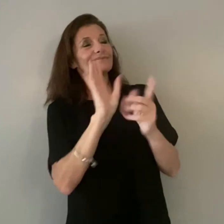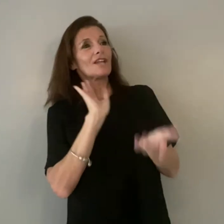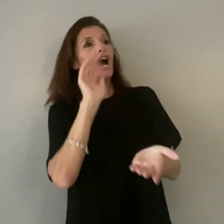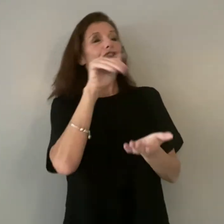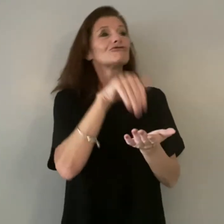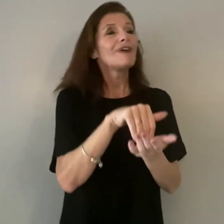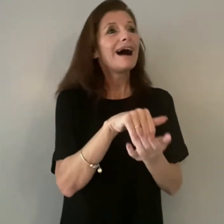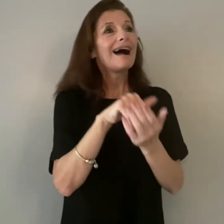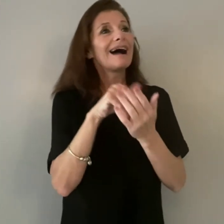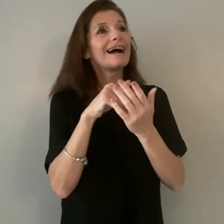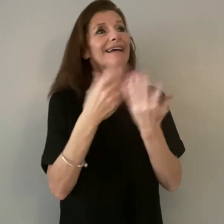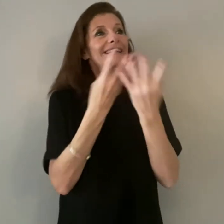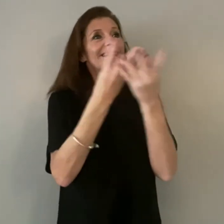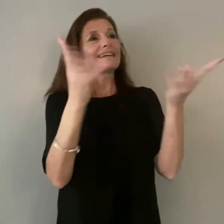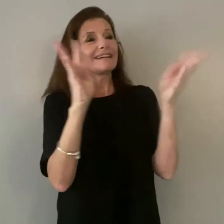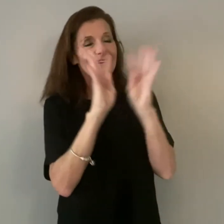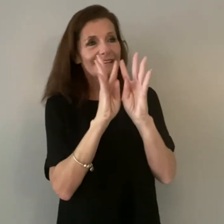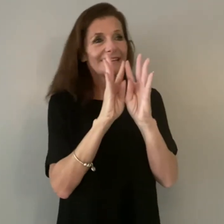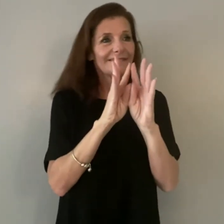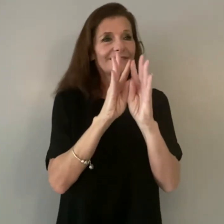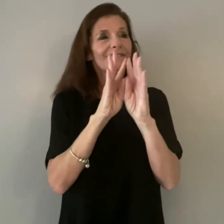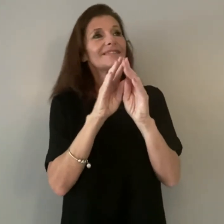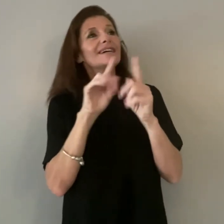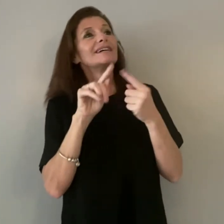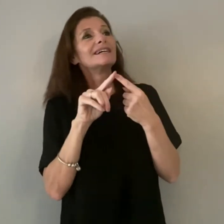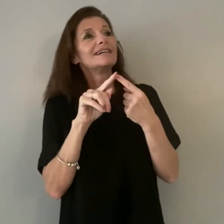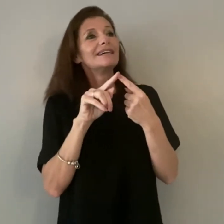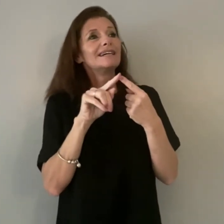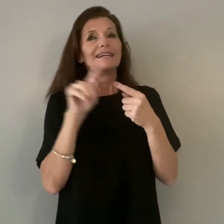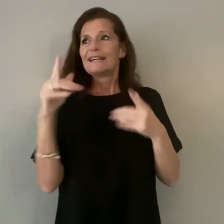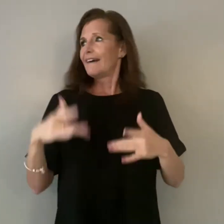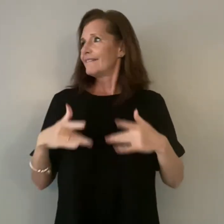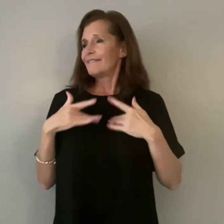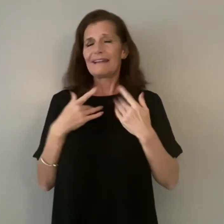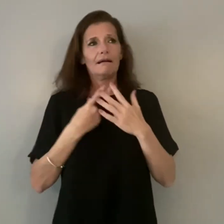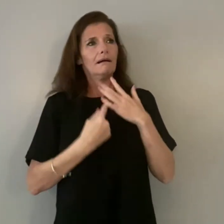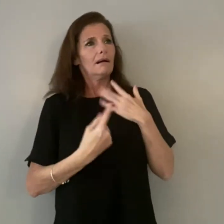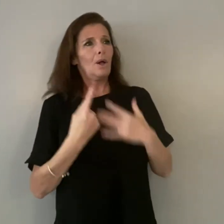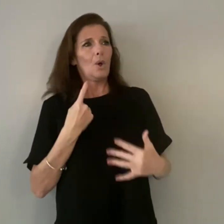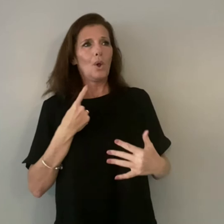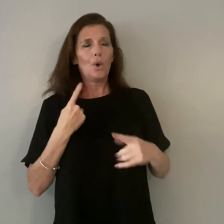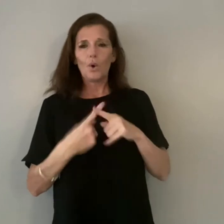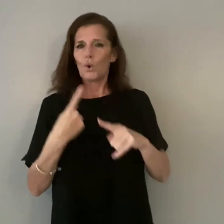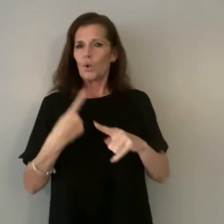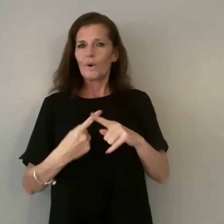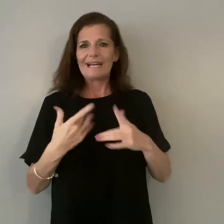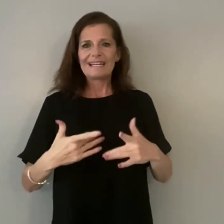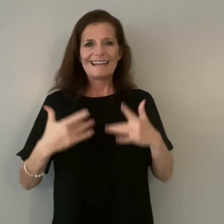in good faith into a governance environment on so board and feeling isolated very quickly